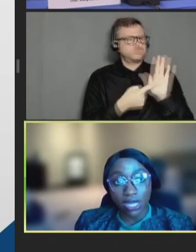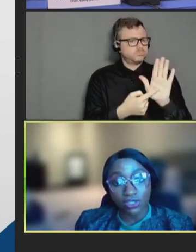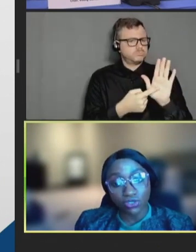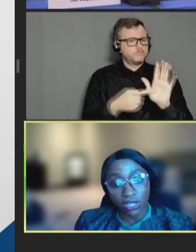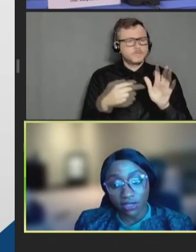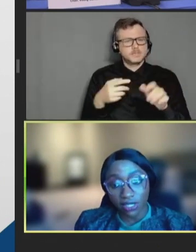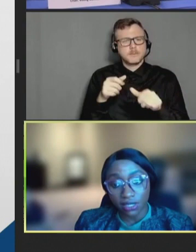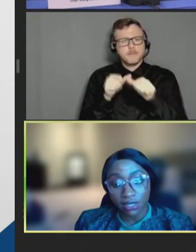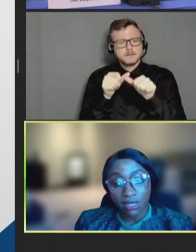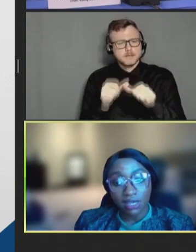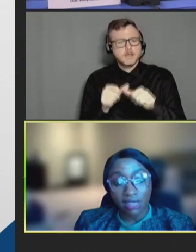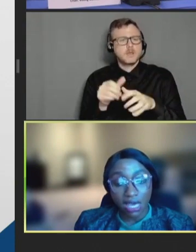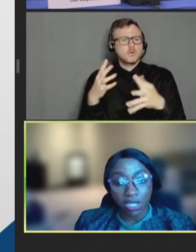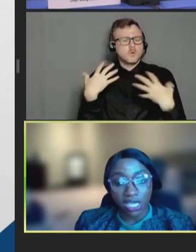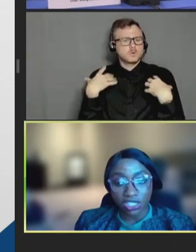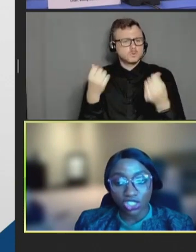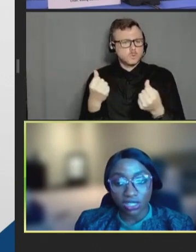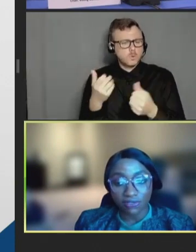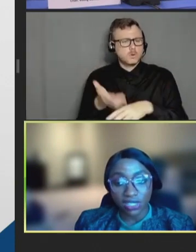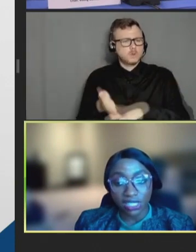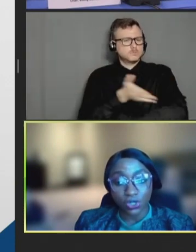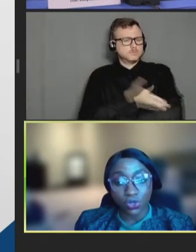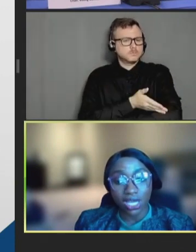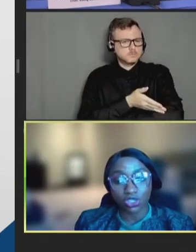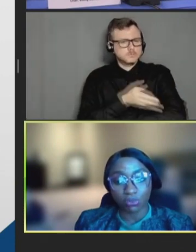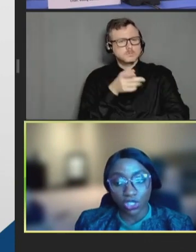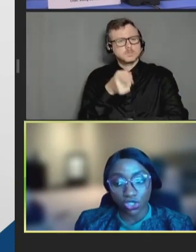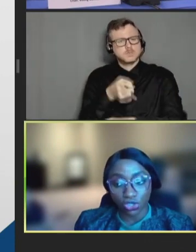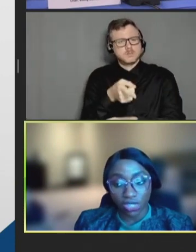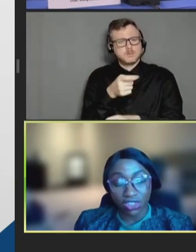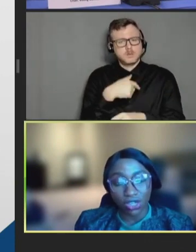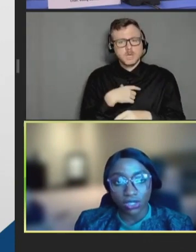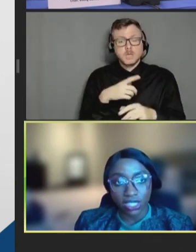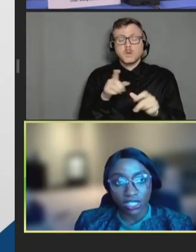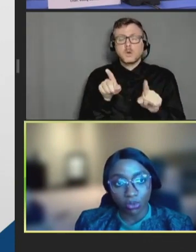and strengthen their immunization services. And also, catch-up with children in the context of